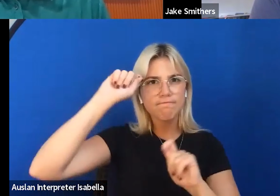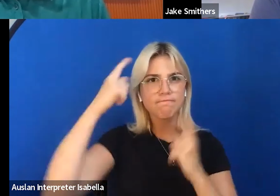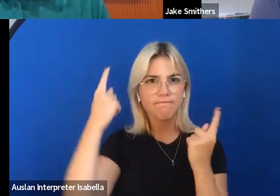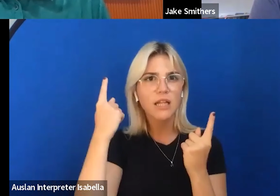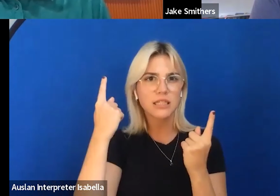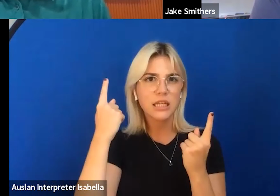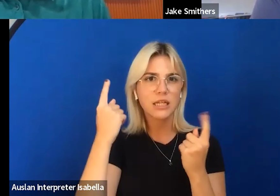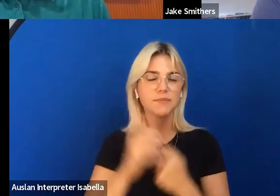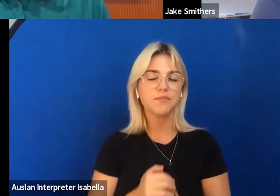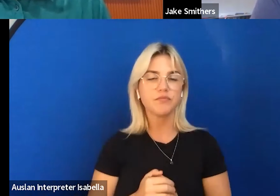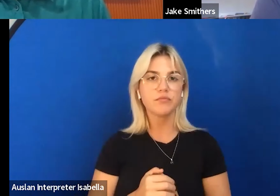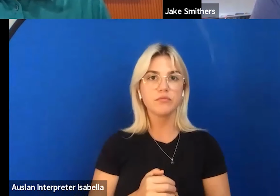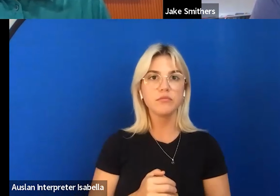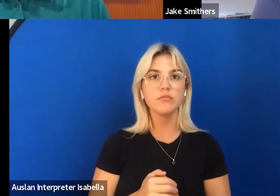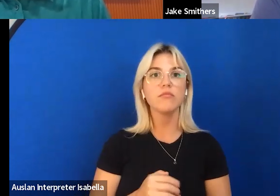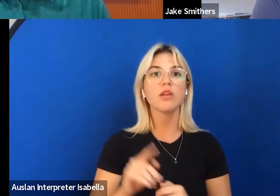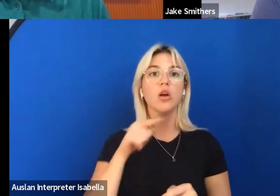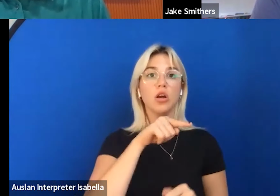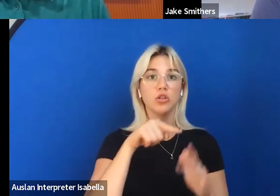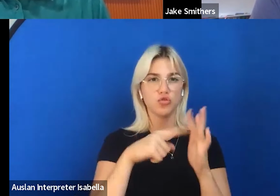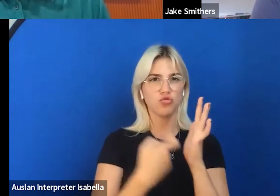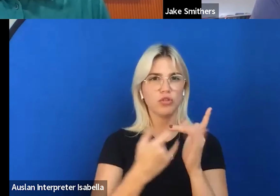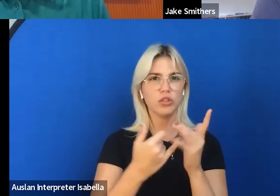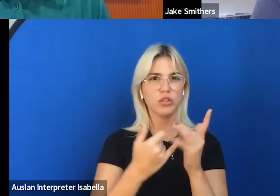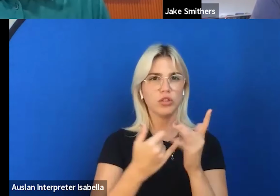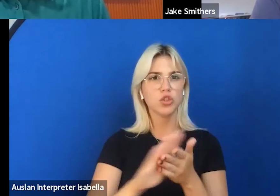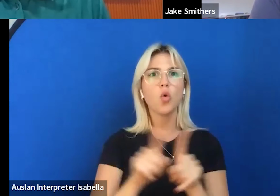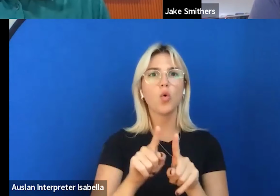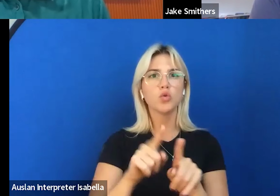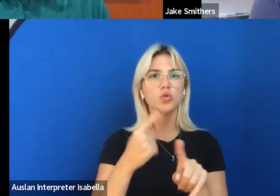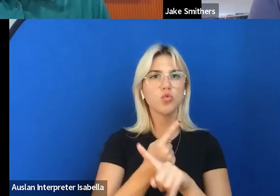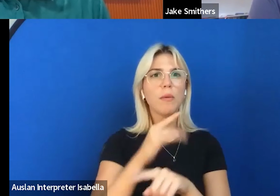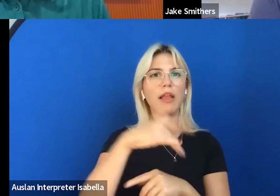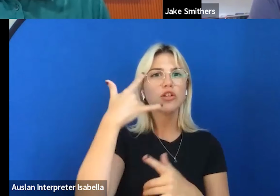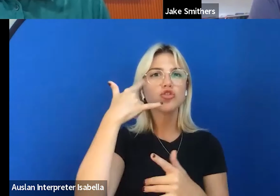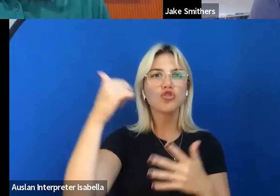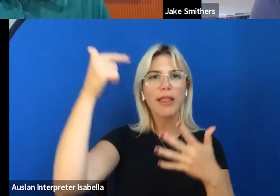The part that Trish was also referring to of the checklist, I think is really important.